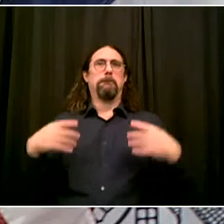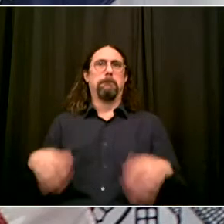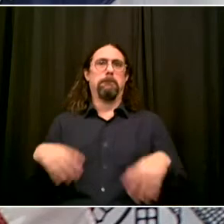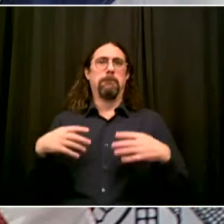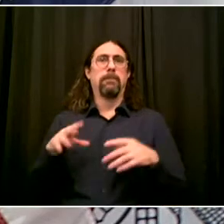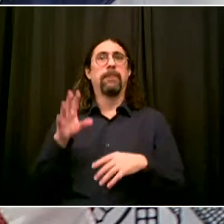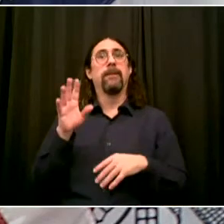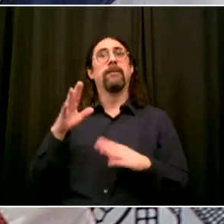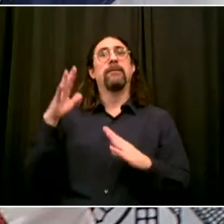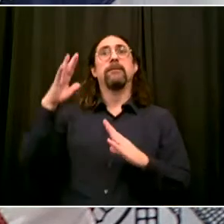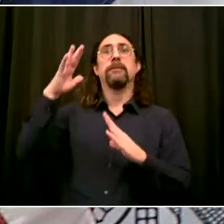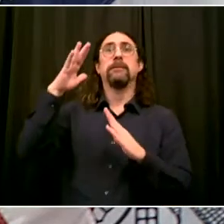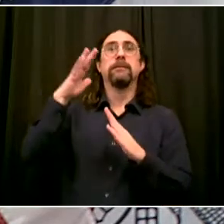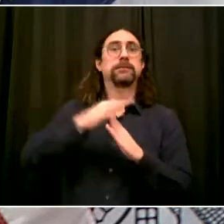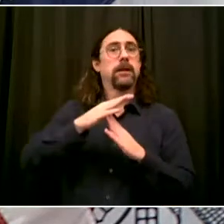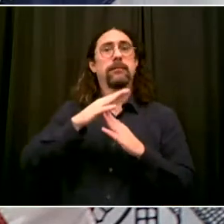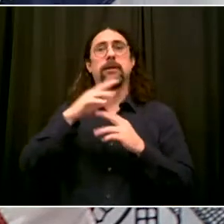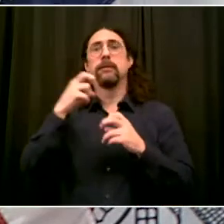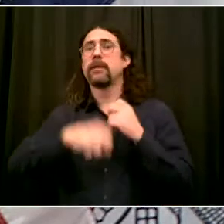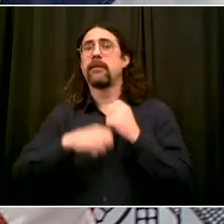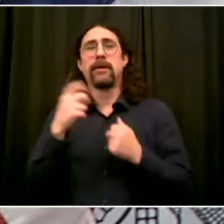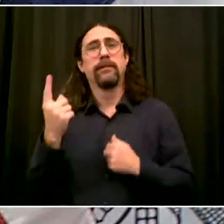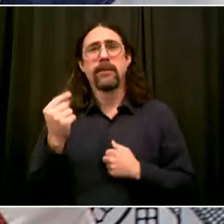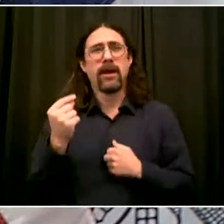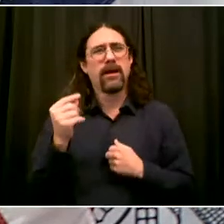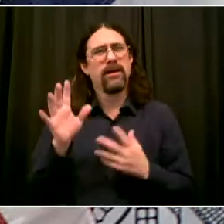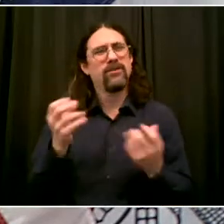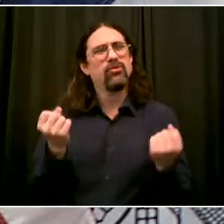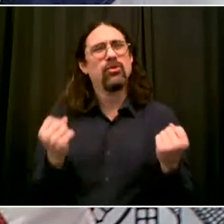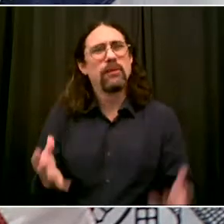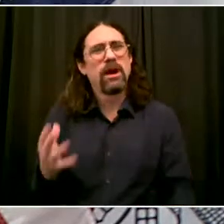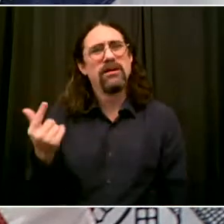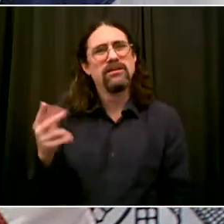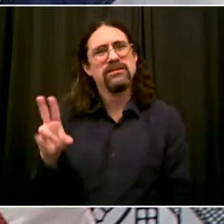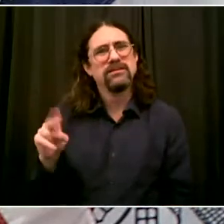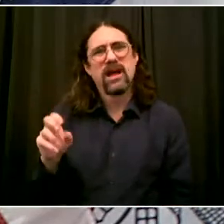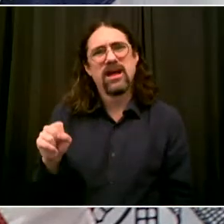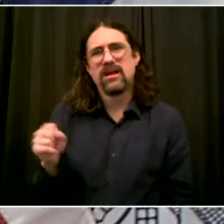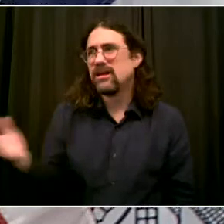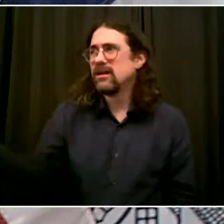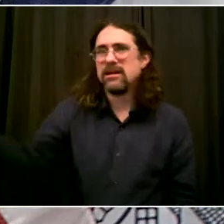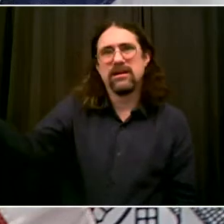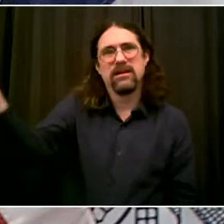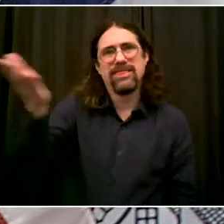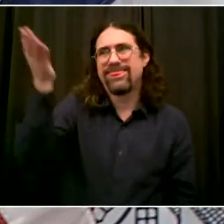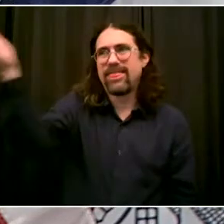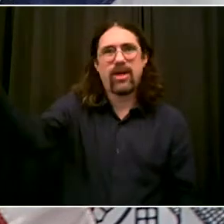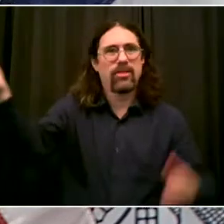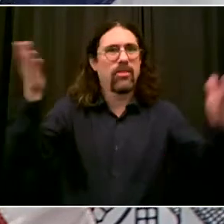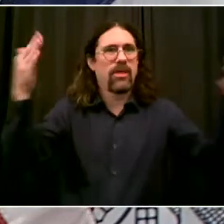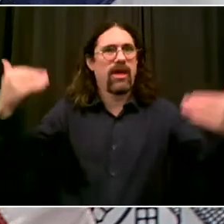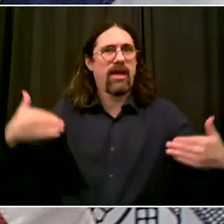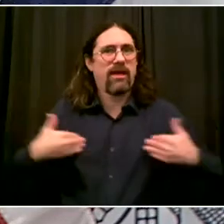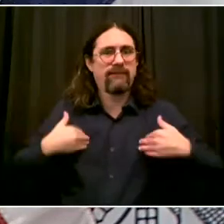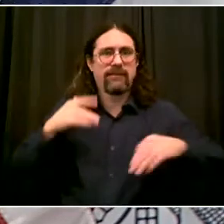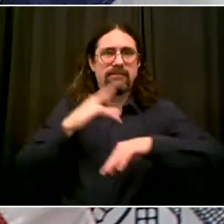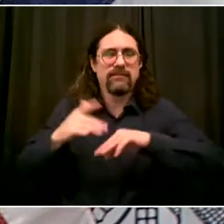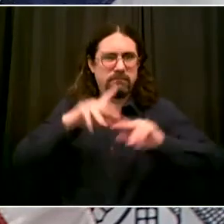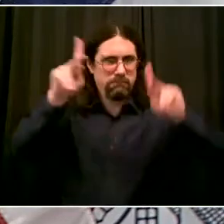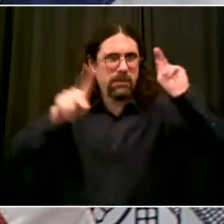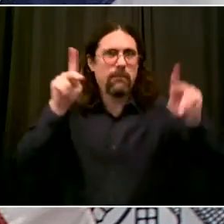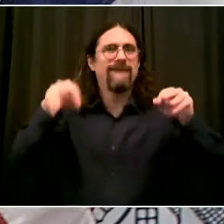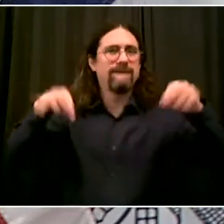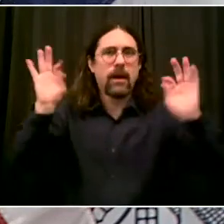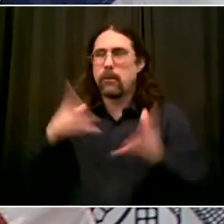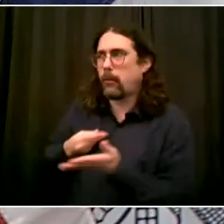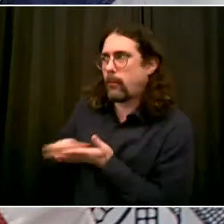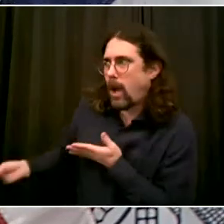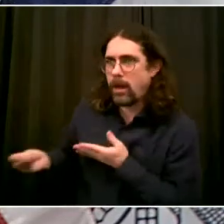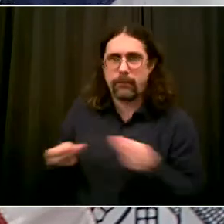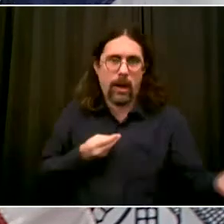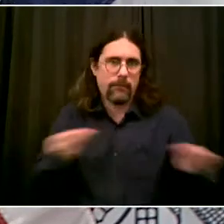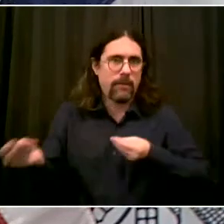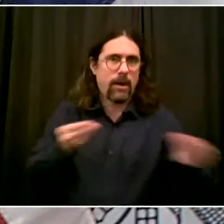MORE GUNS FFO